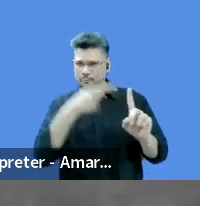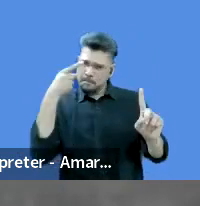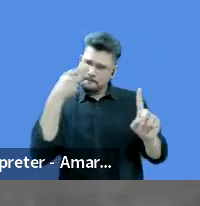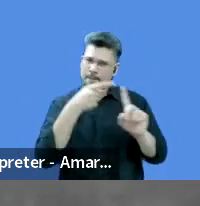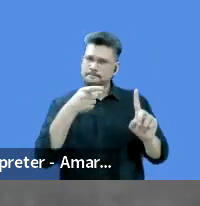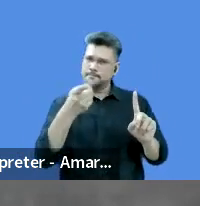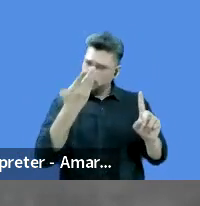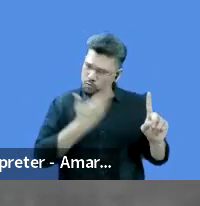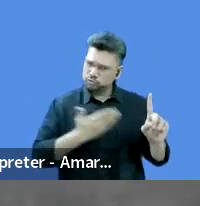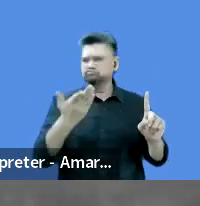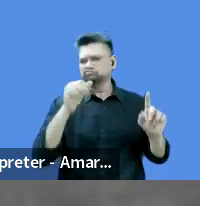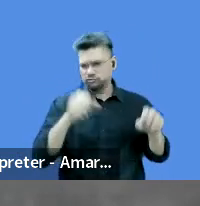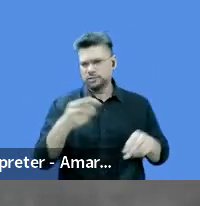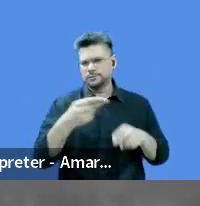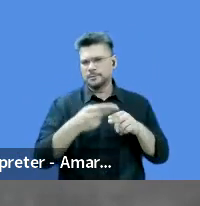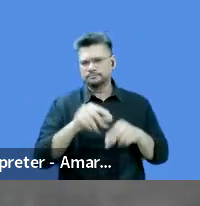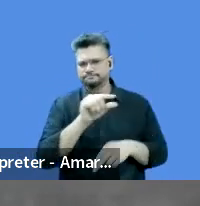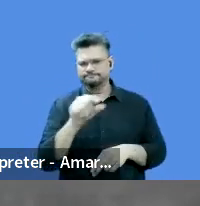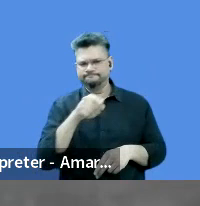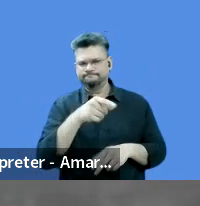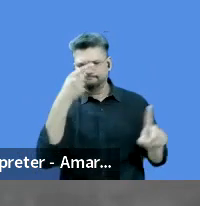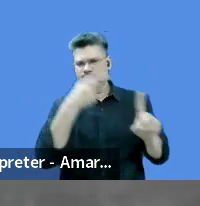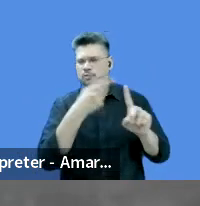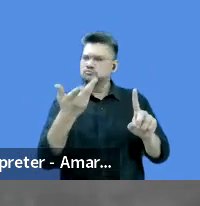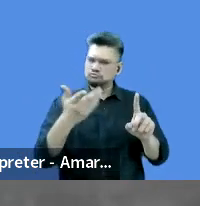section, if you have any person that you want specifically to